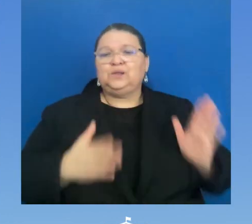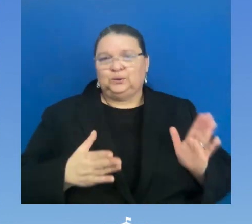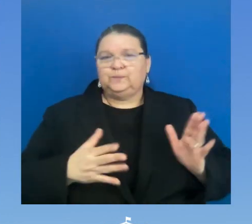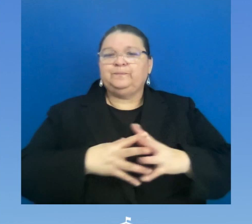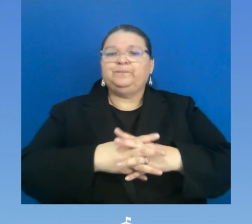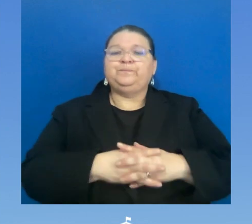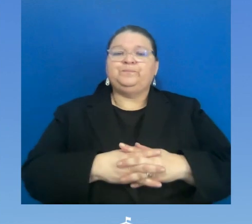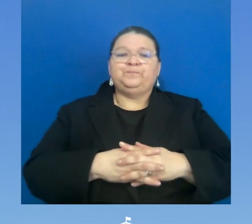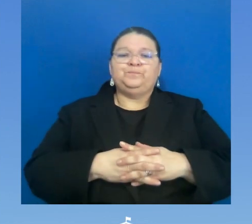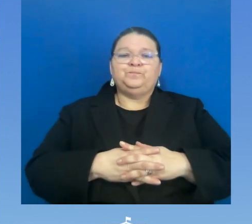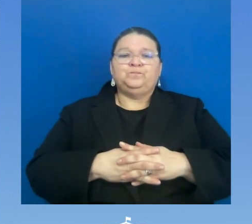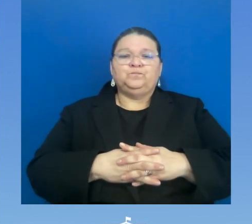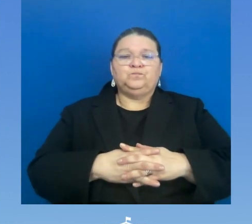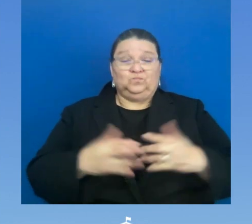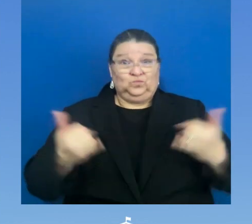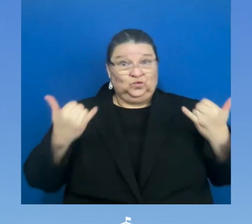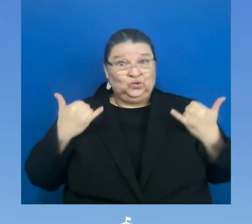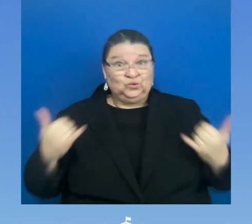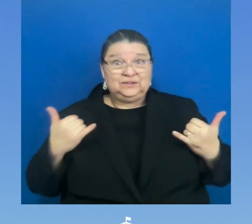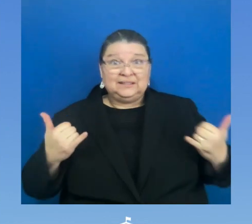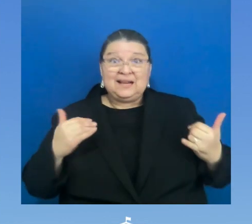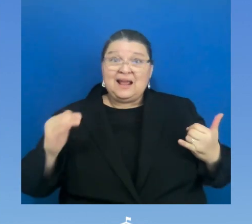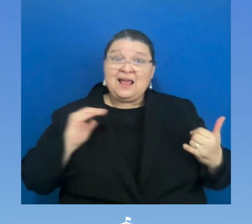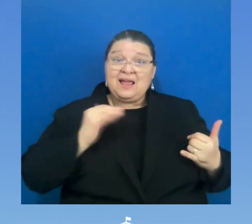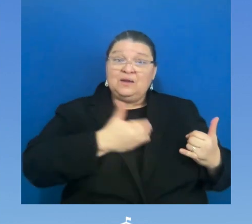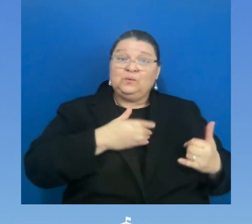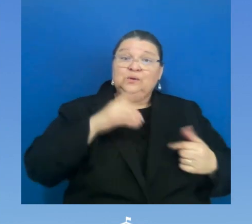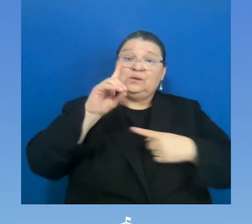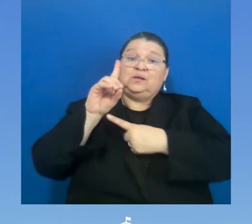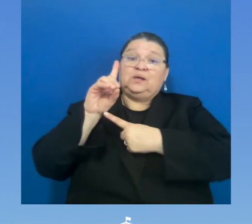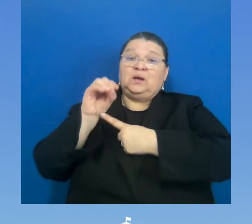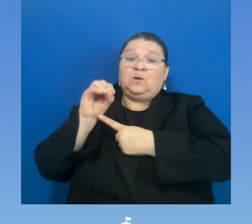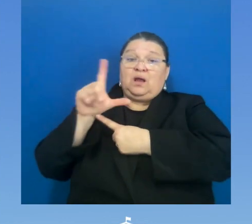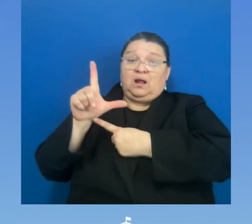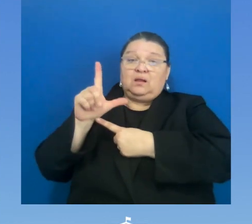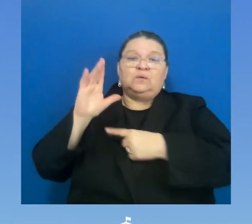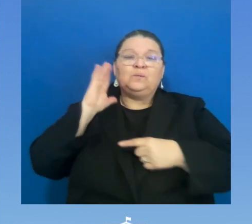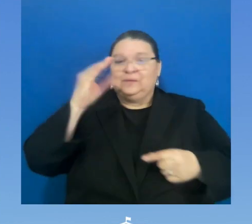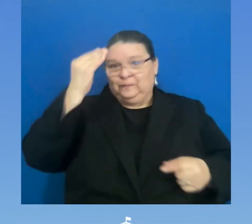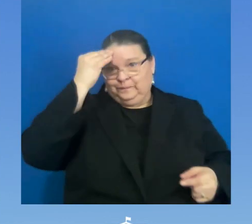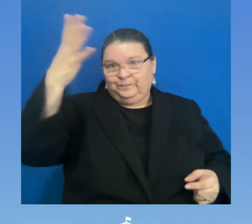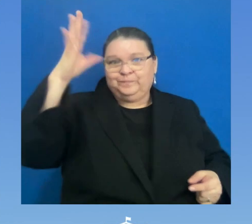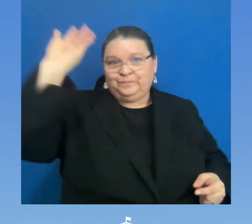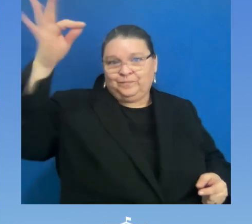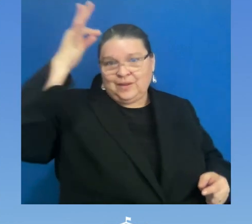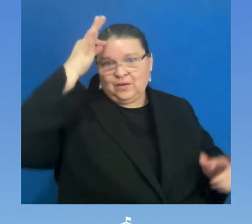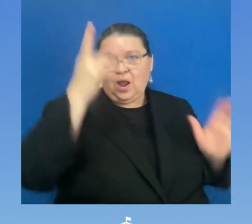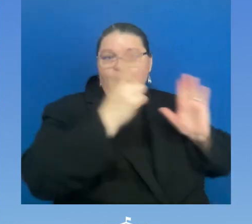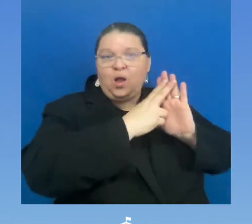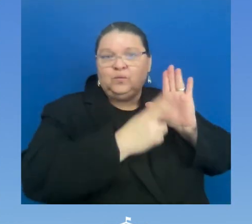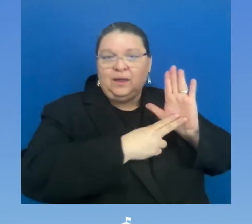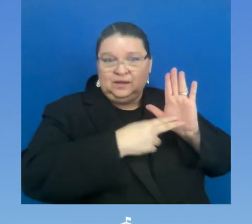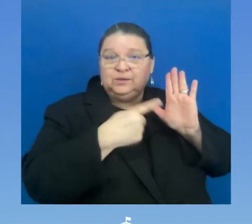will direct federal contractors to strengthen pay audits. Pay audits help organizations determine